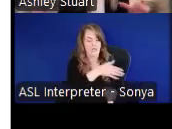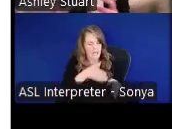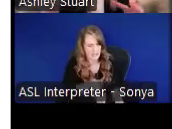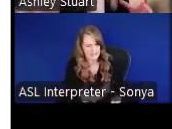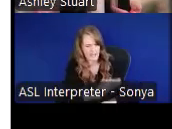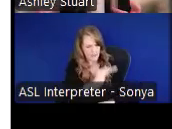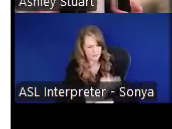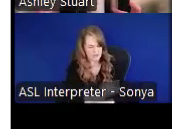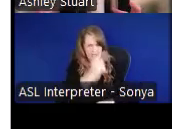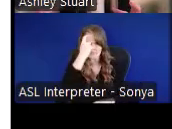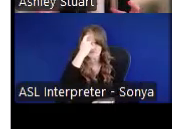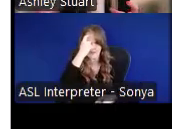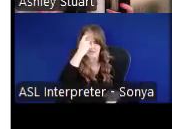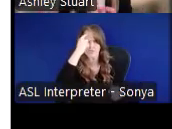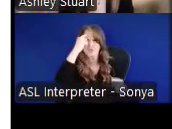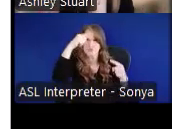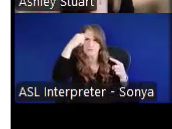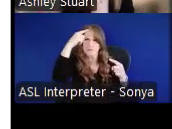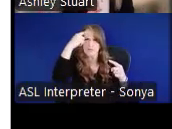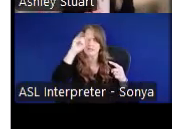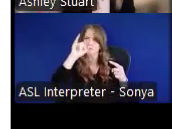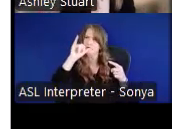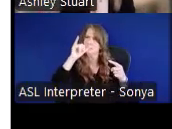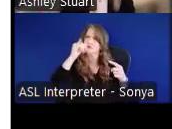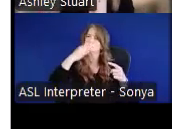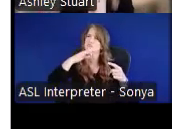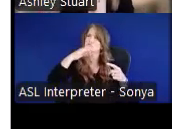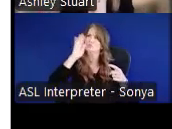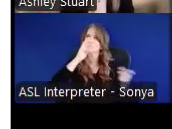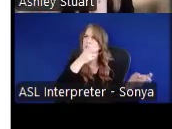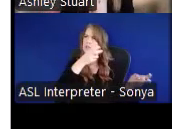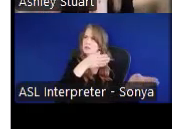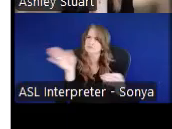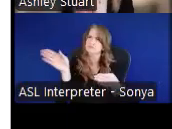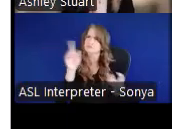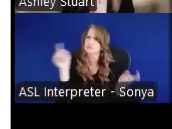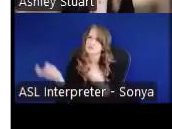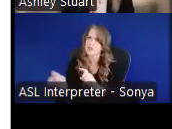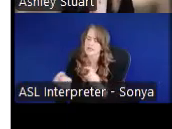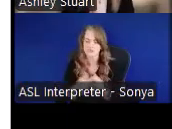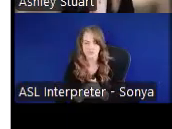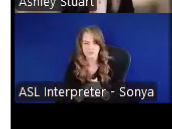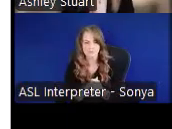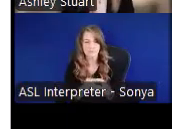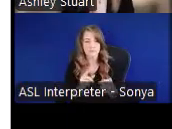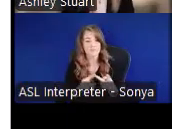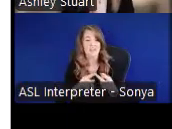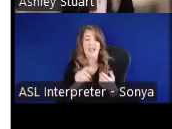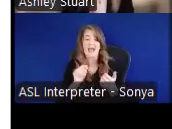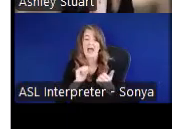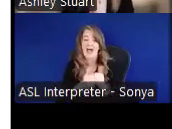fact that something's going to change, changing the way you ask the child to do that transition. I